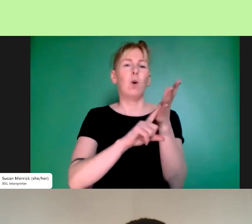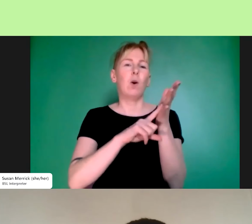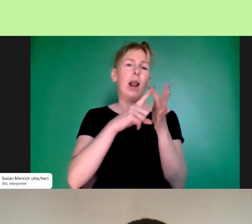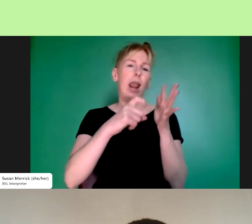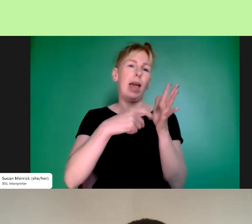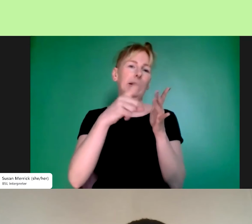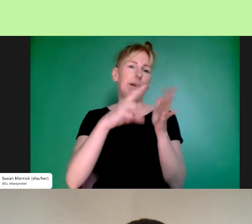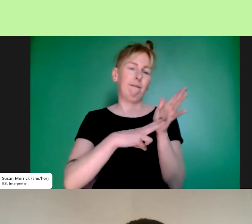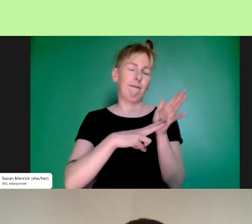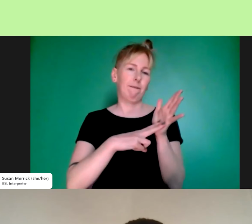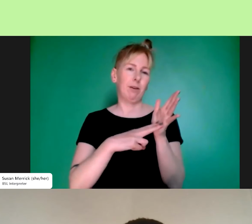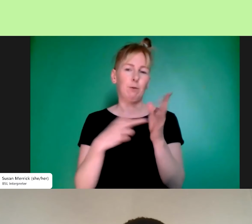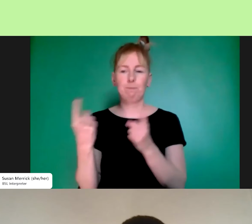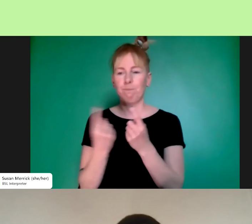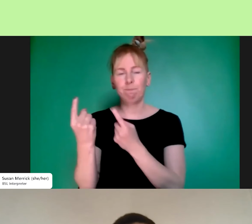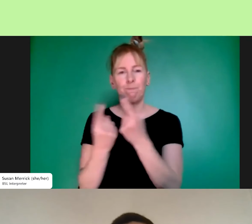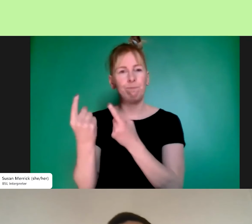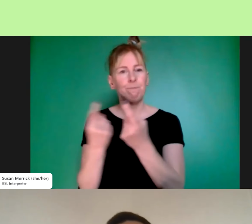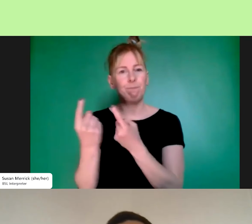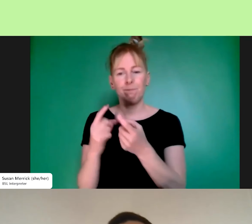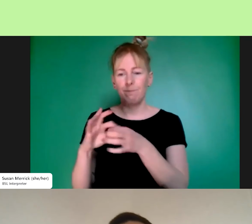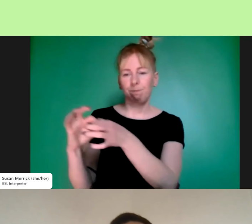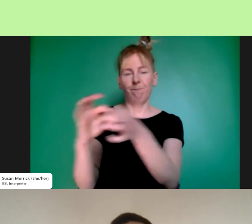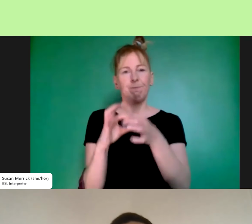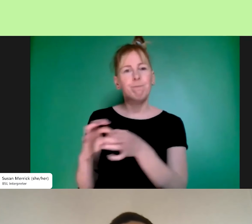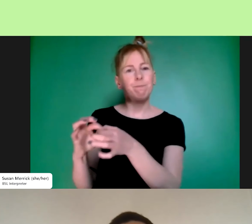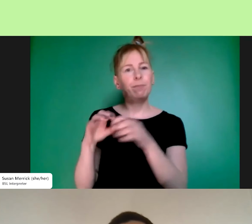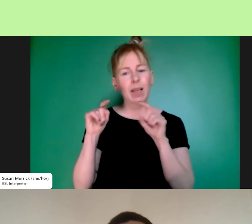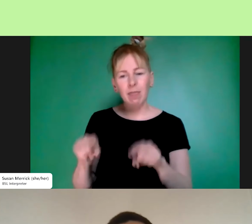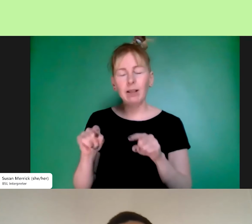to get to that vision and work together towards that, and in the in the process of